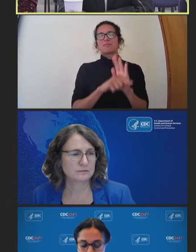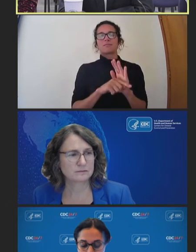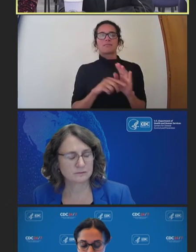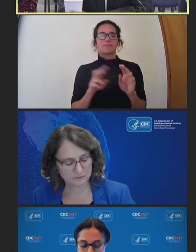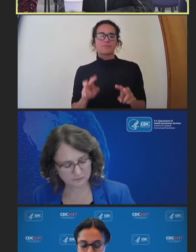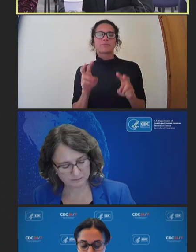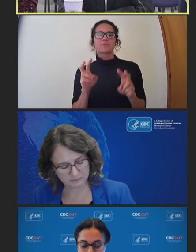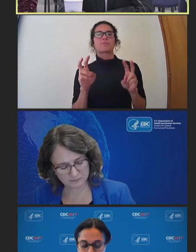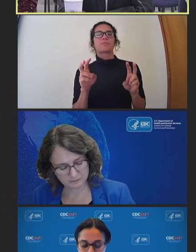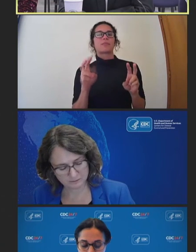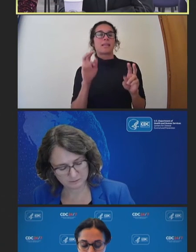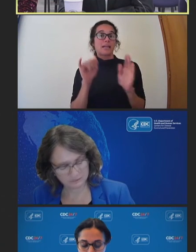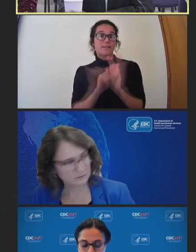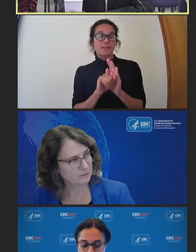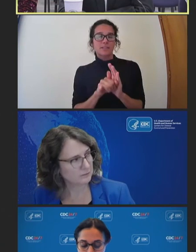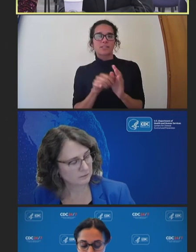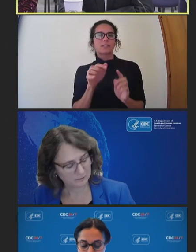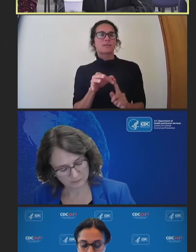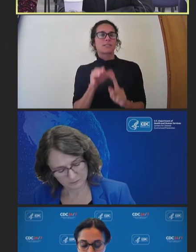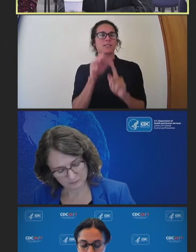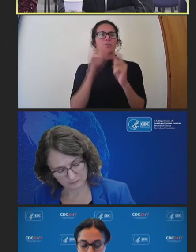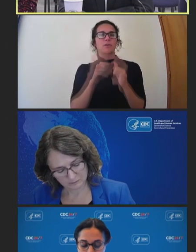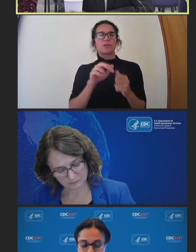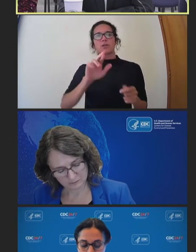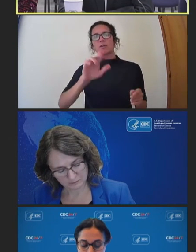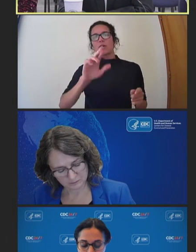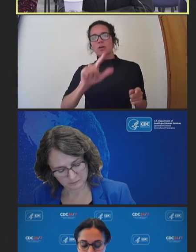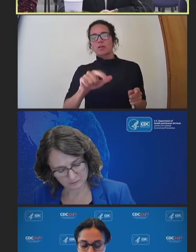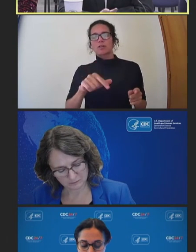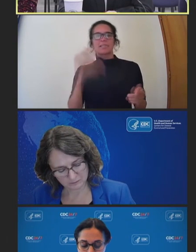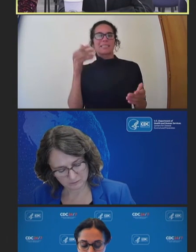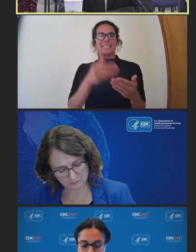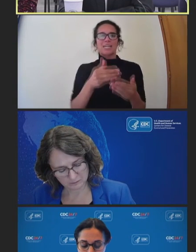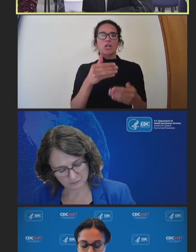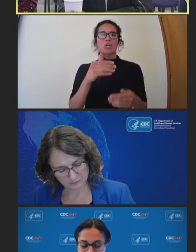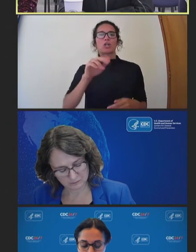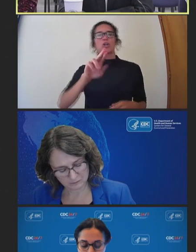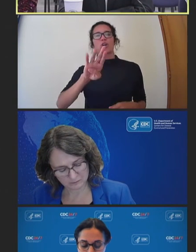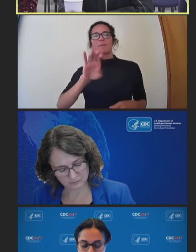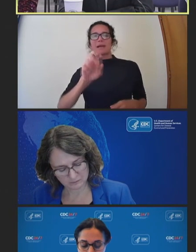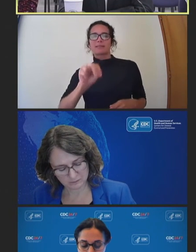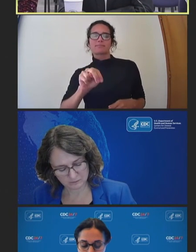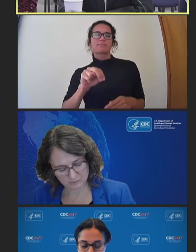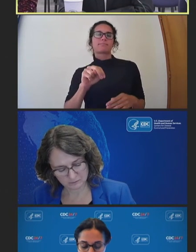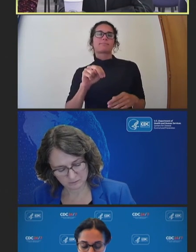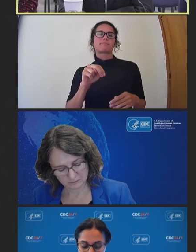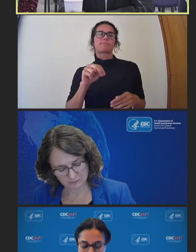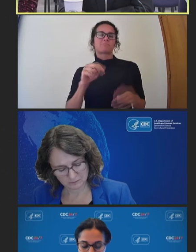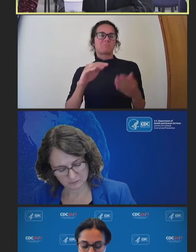and near urban communities. Do you have any thoughts about how we might reach out to people